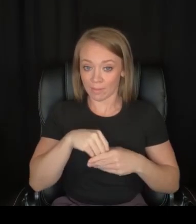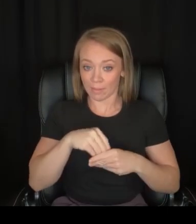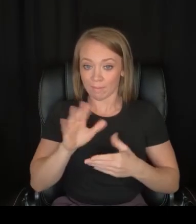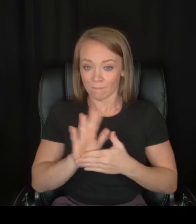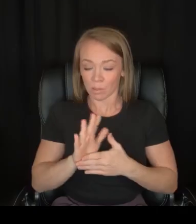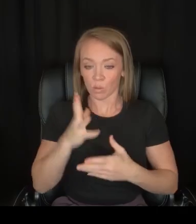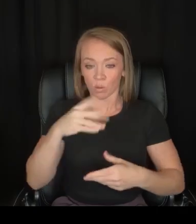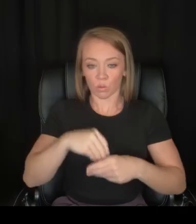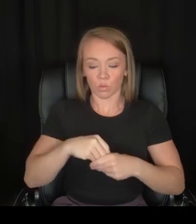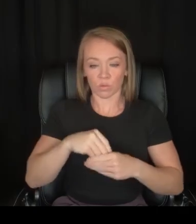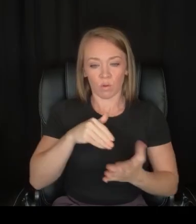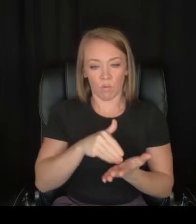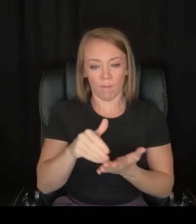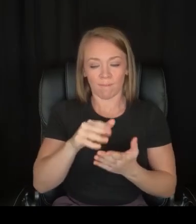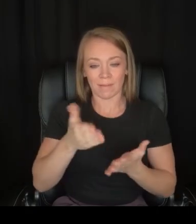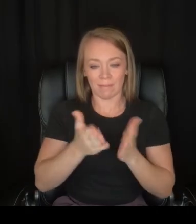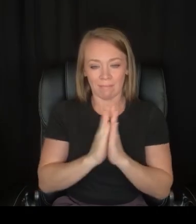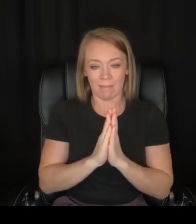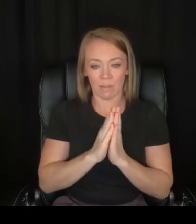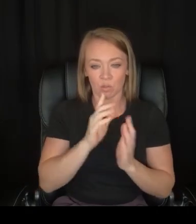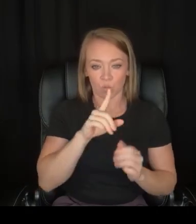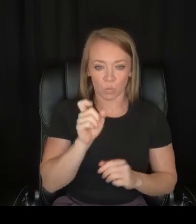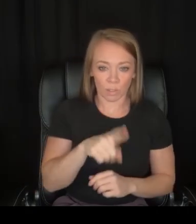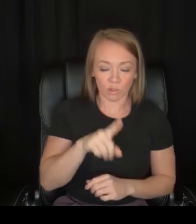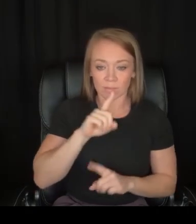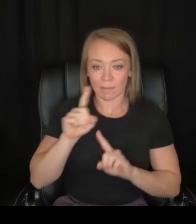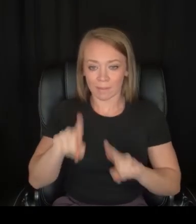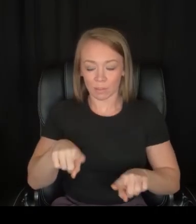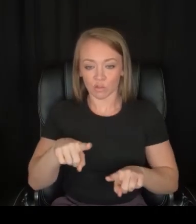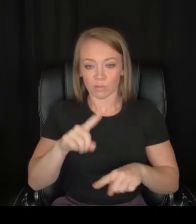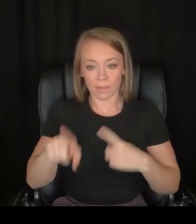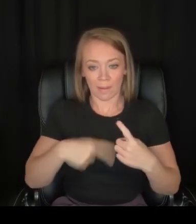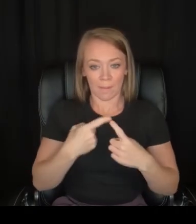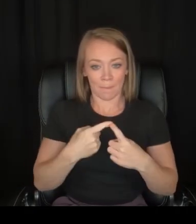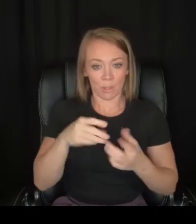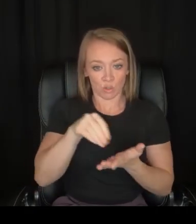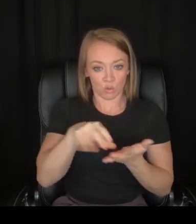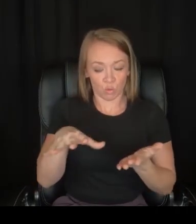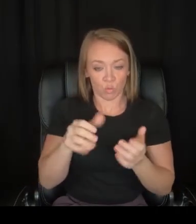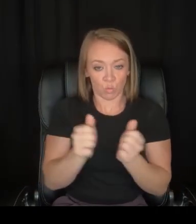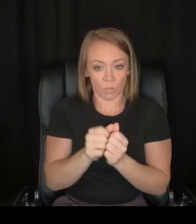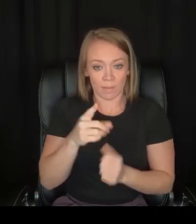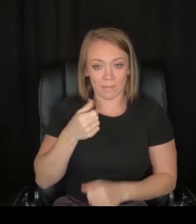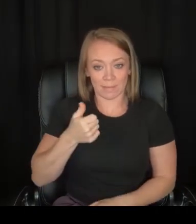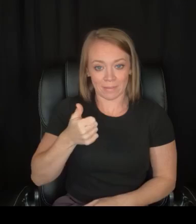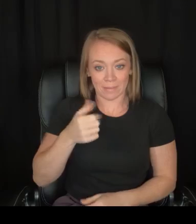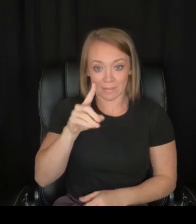and answers regarding the requirements for serving students with disabilities eligible for transportation.